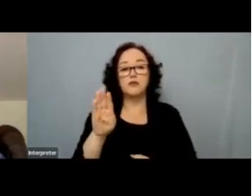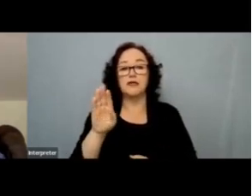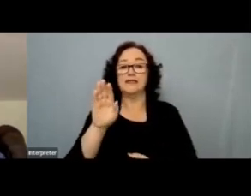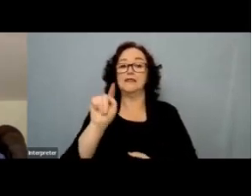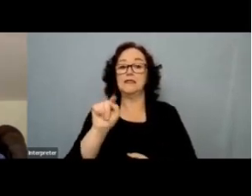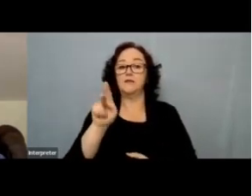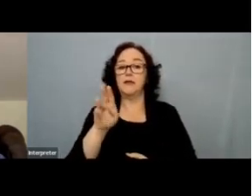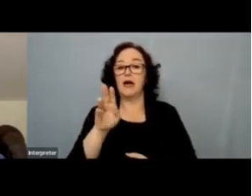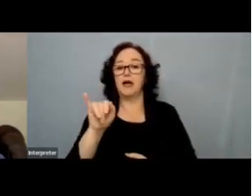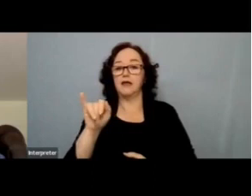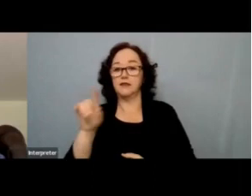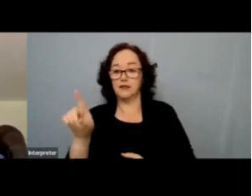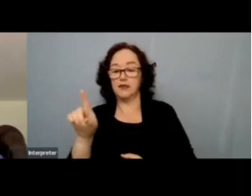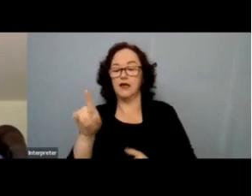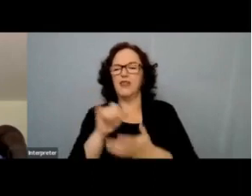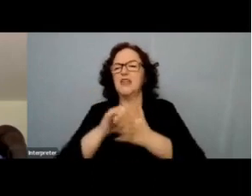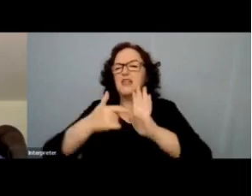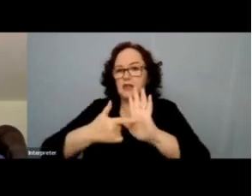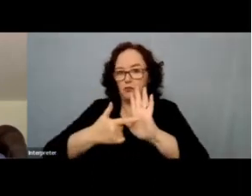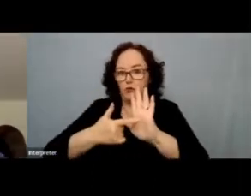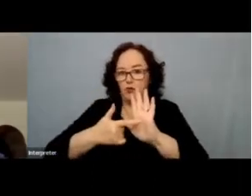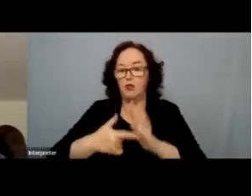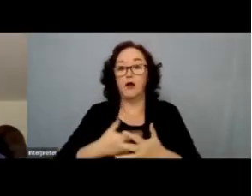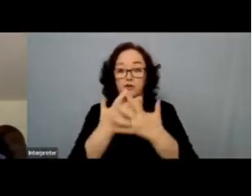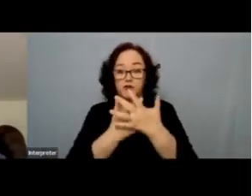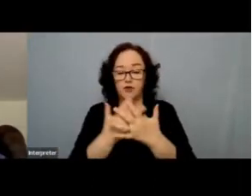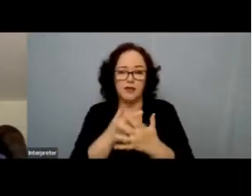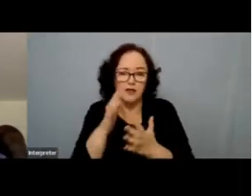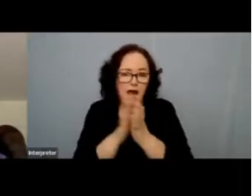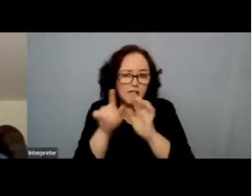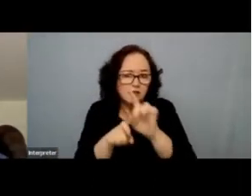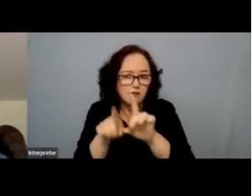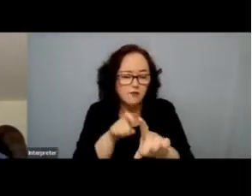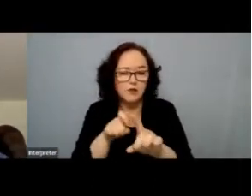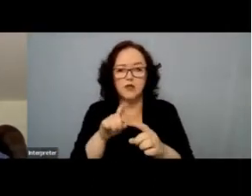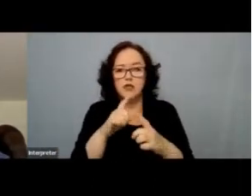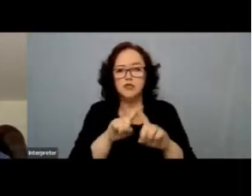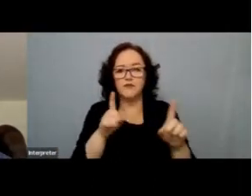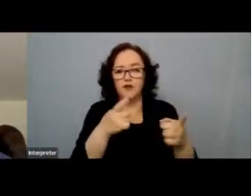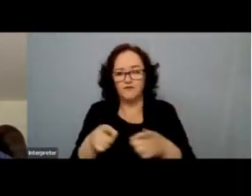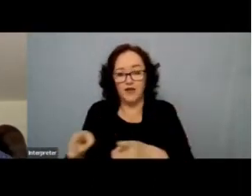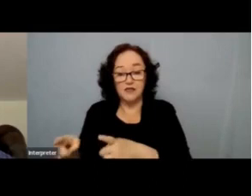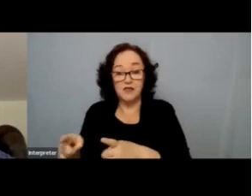of a screen that asks about events that could have caused either a traumatic or a non